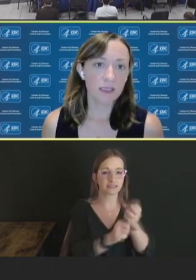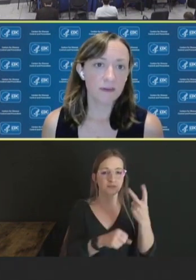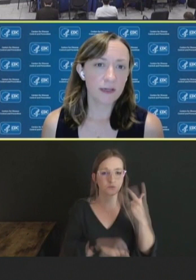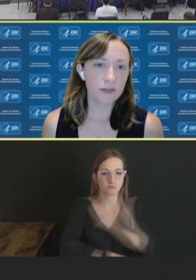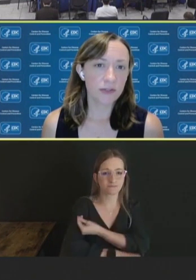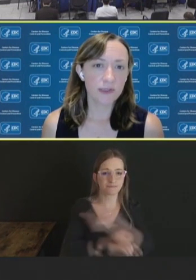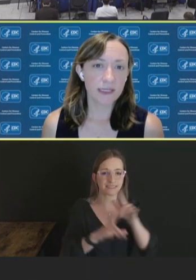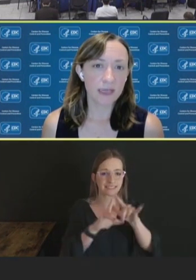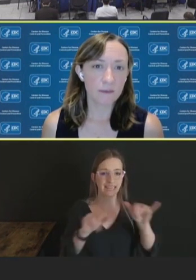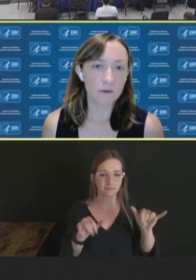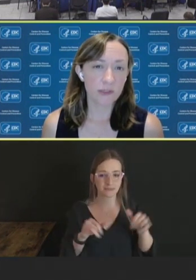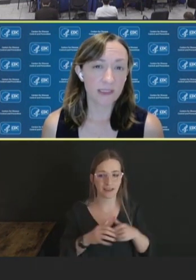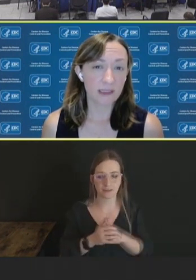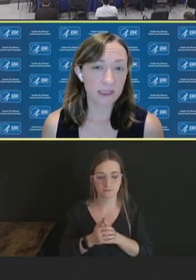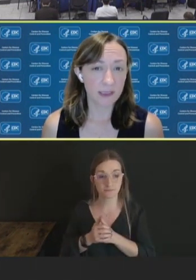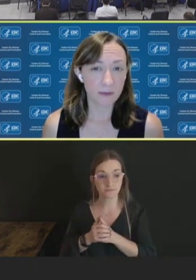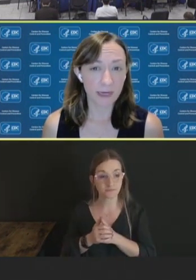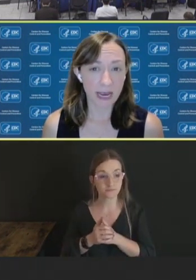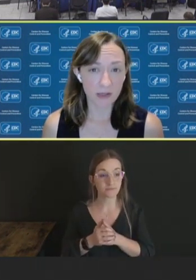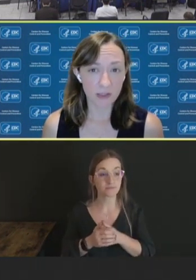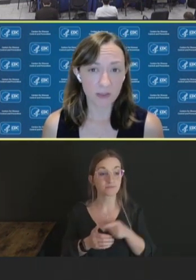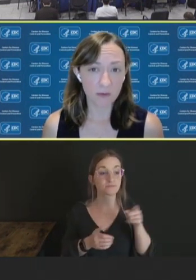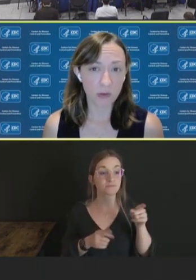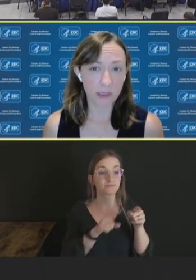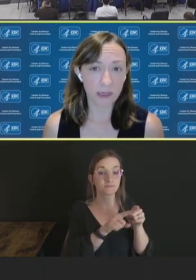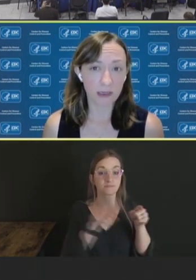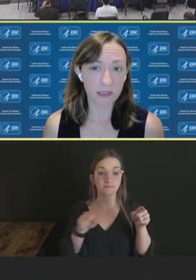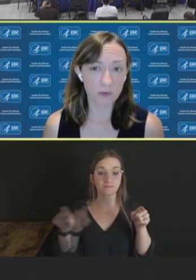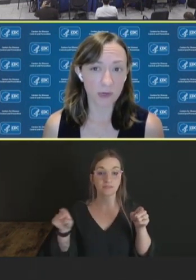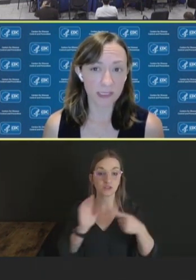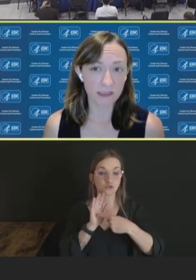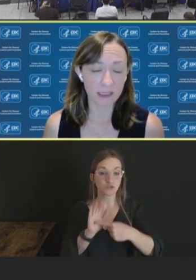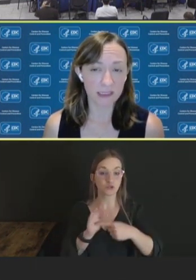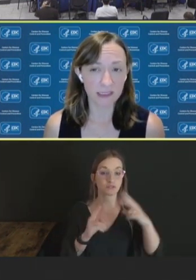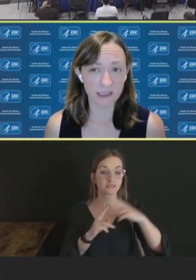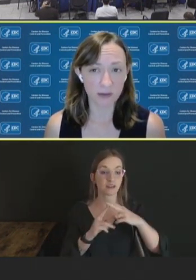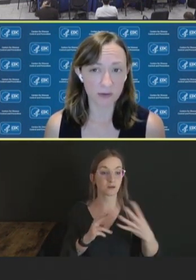This figure shows the top four solicited reactions reported at least once during day zero through